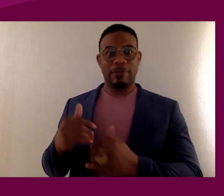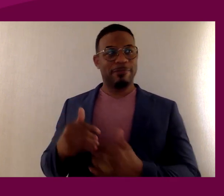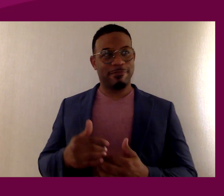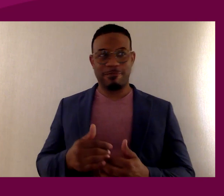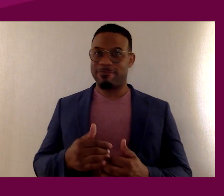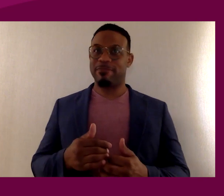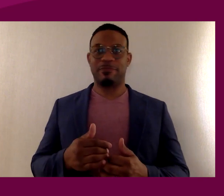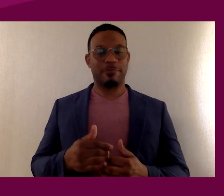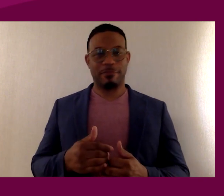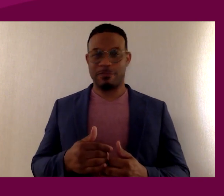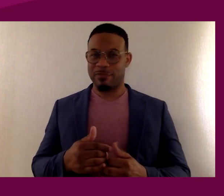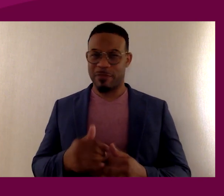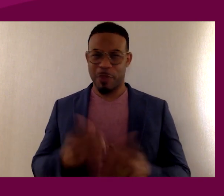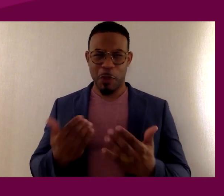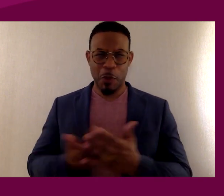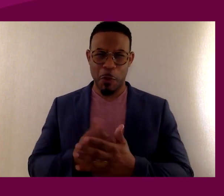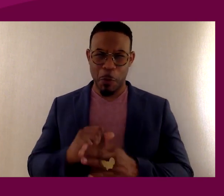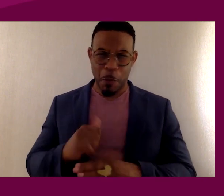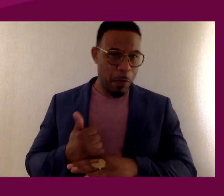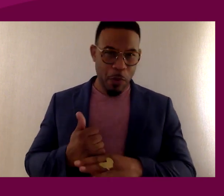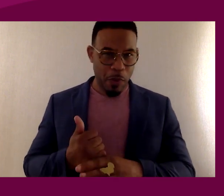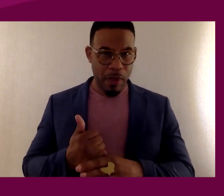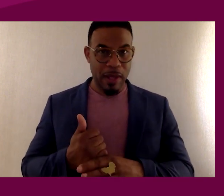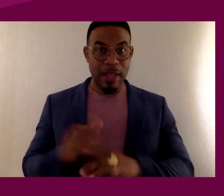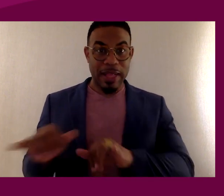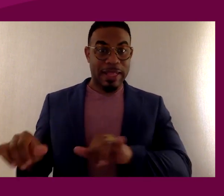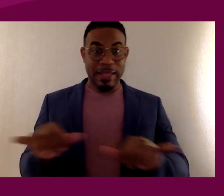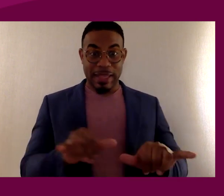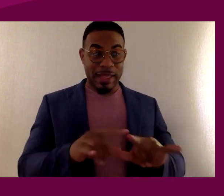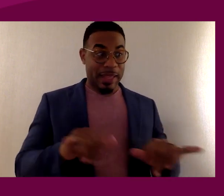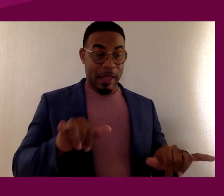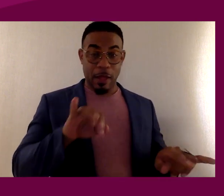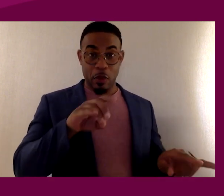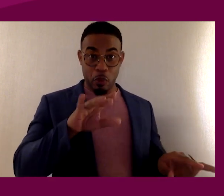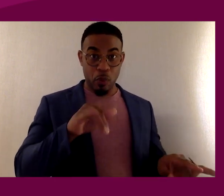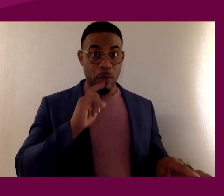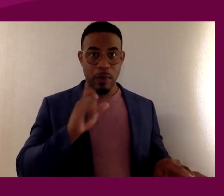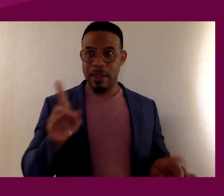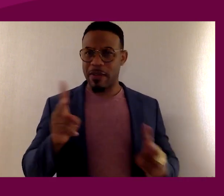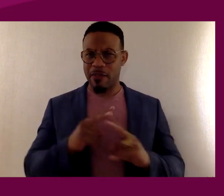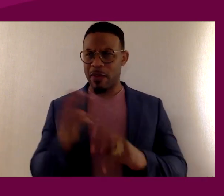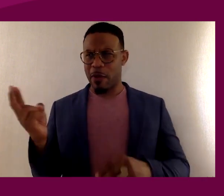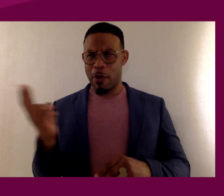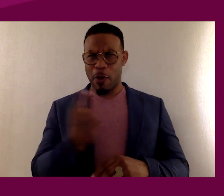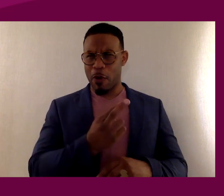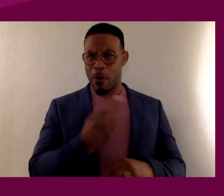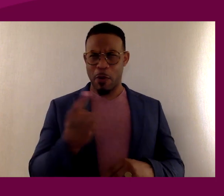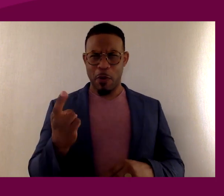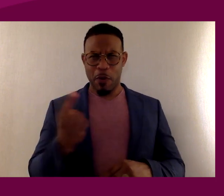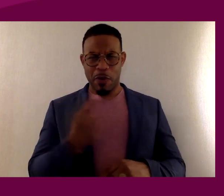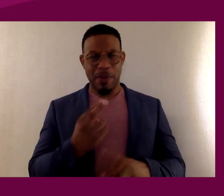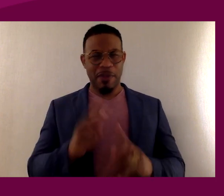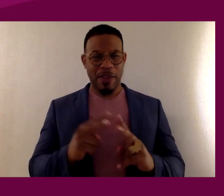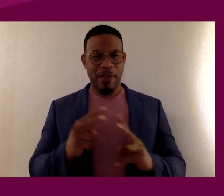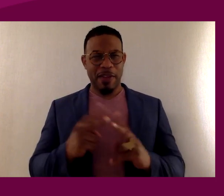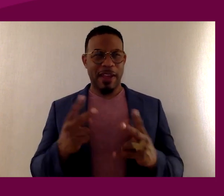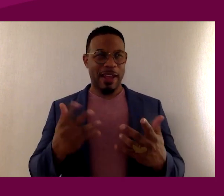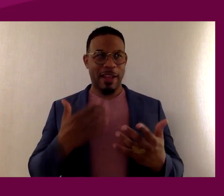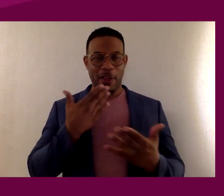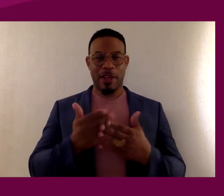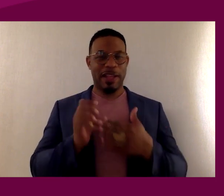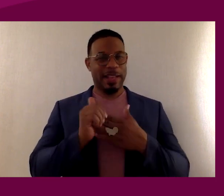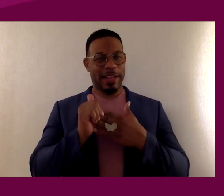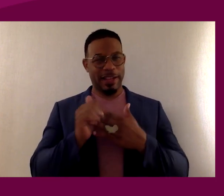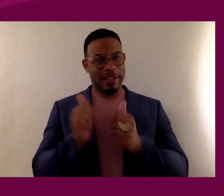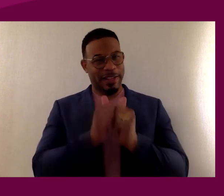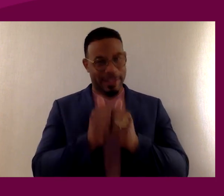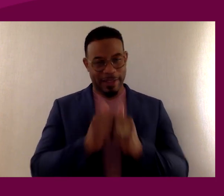And Ed Roberts was breaking ground the same time Judy was, and they were very close and very, very,